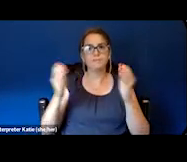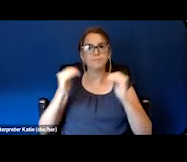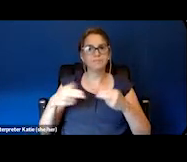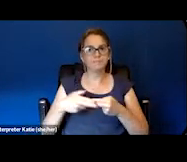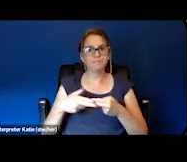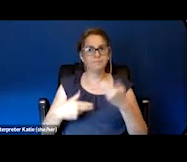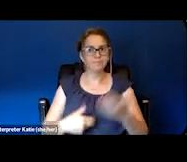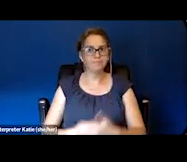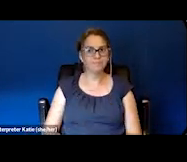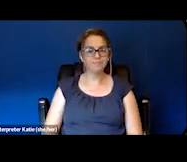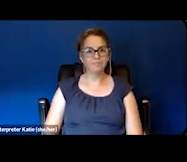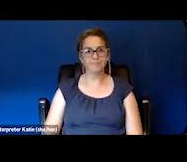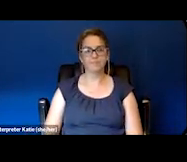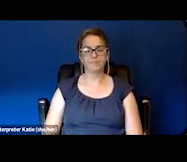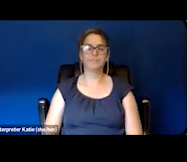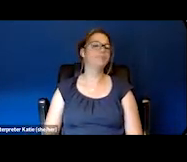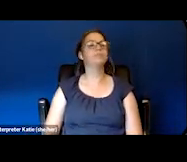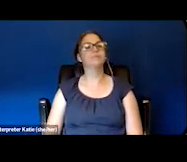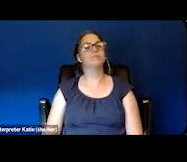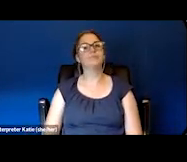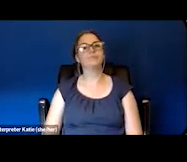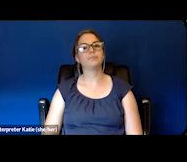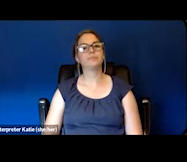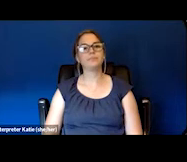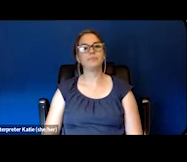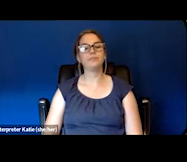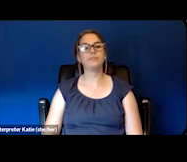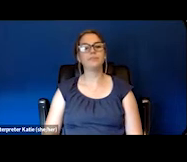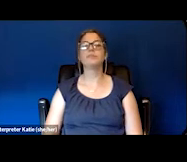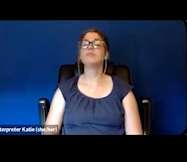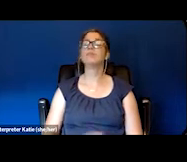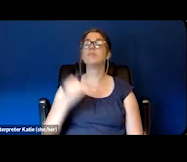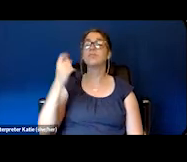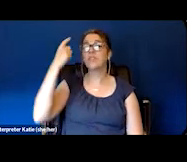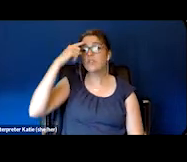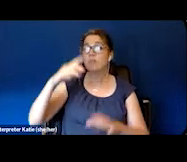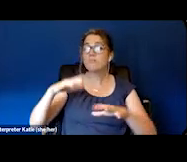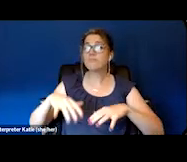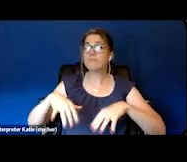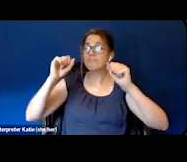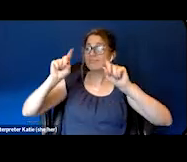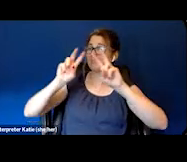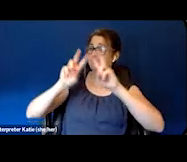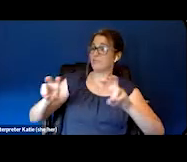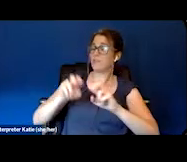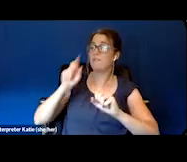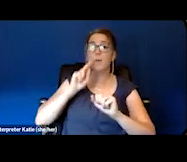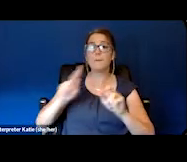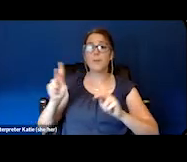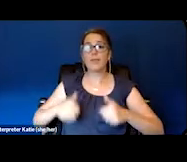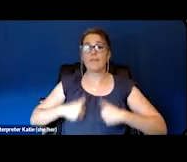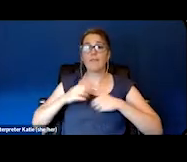So when we are conducting unsheltered assessments, some of the key concepts we wanna keep in mind first